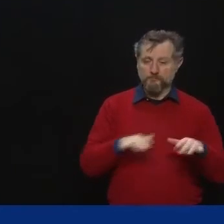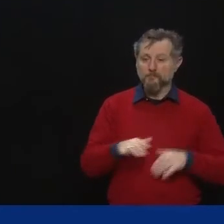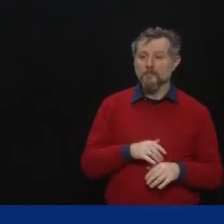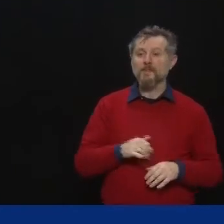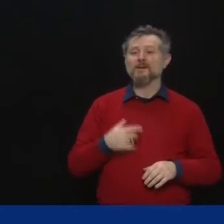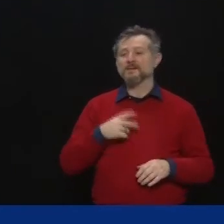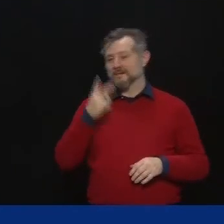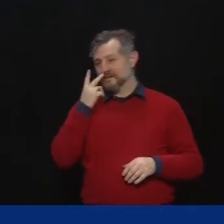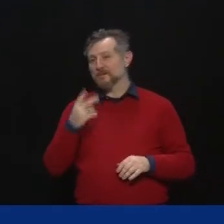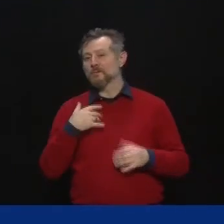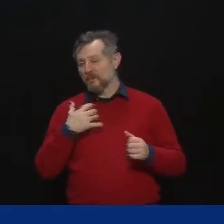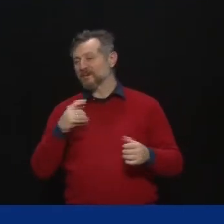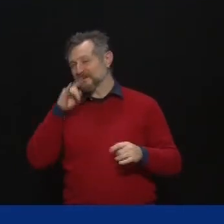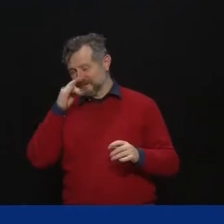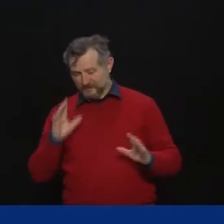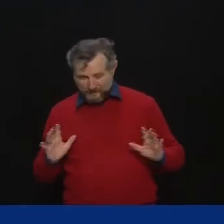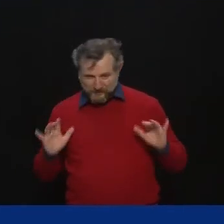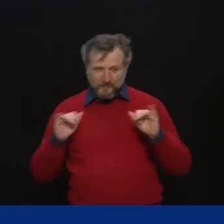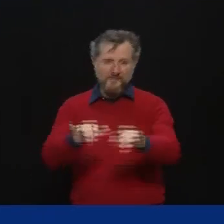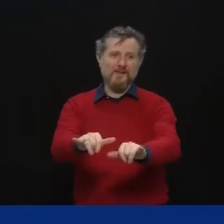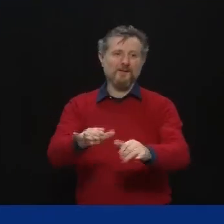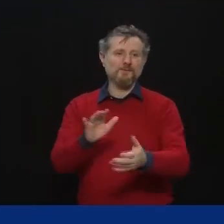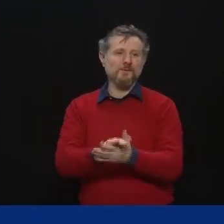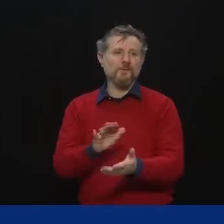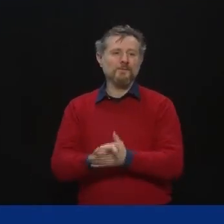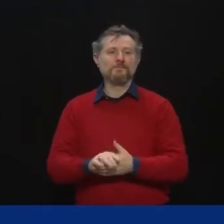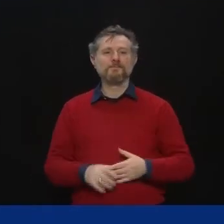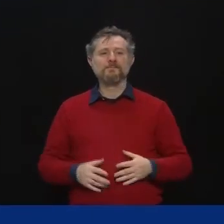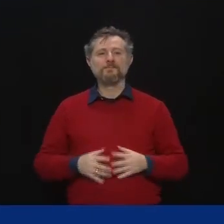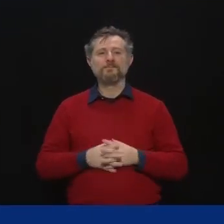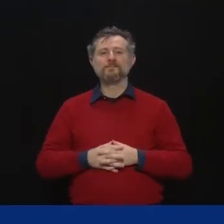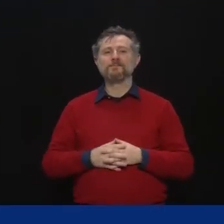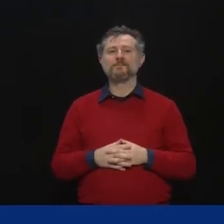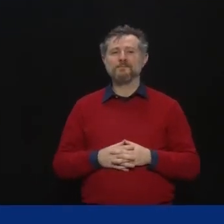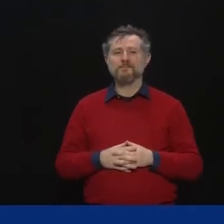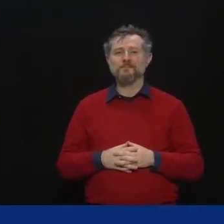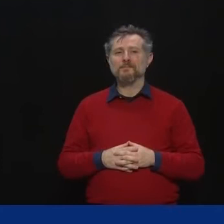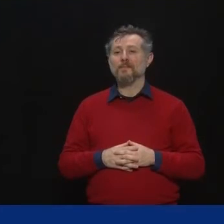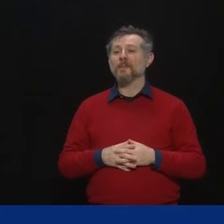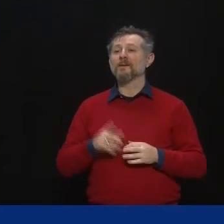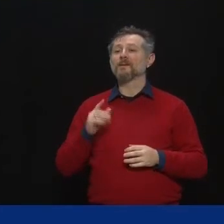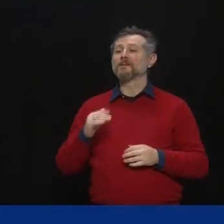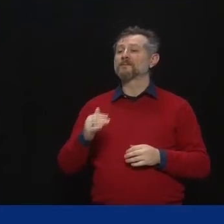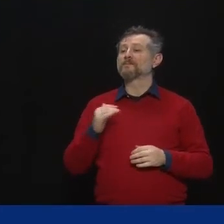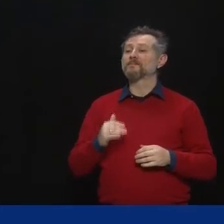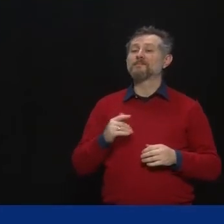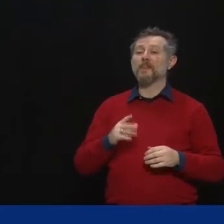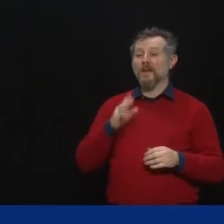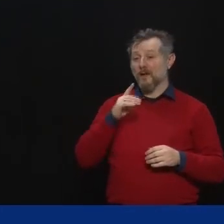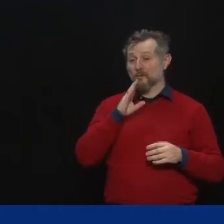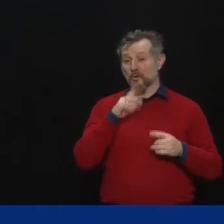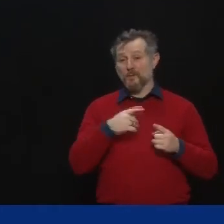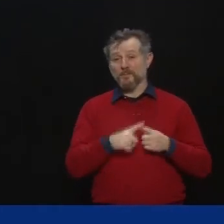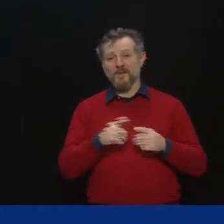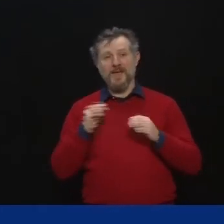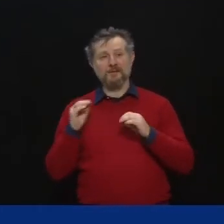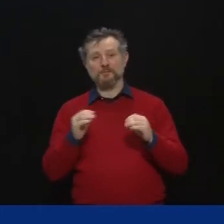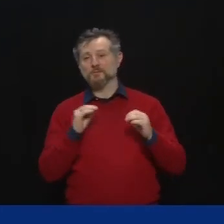BE SENT HOME WITH TESTING KITS SO WE'RE WORKING ON THAT SUPPLY CHAIN RIGHT NOW. THERE'S NO REASON WHY OUR